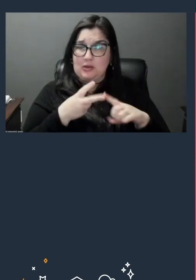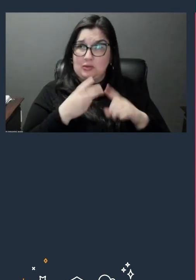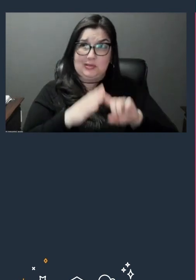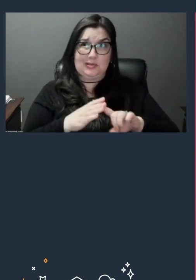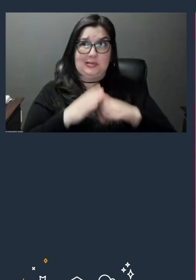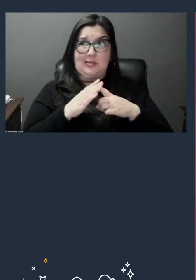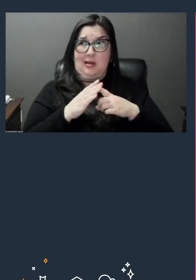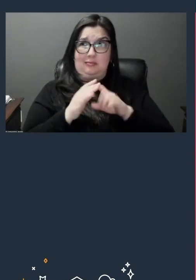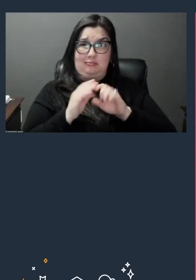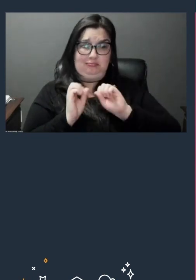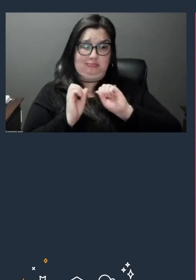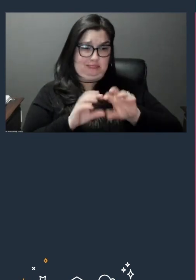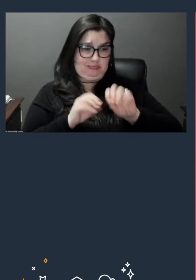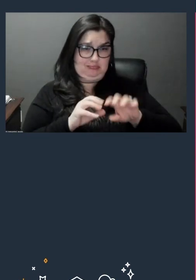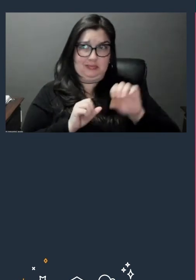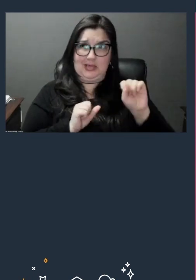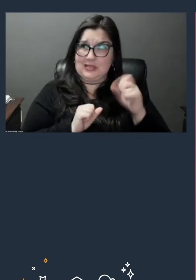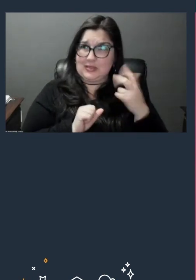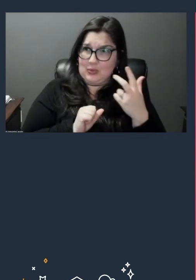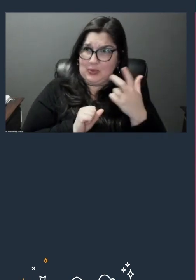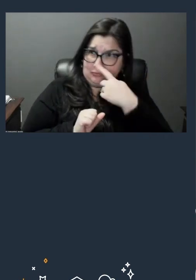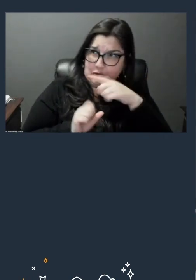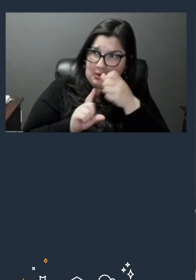Can you talk a little bit about that? Yeah, for sure.